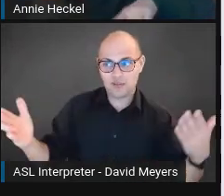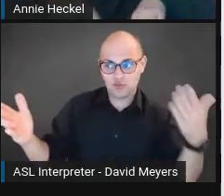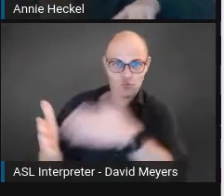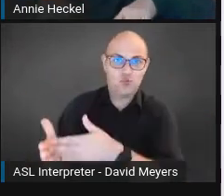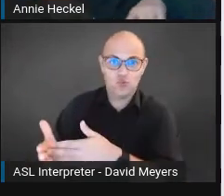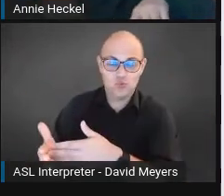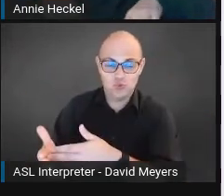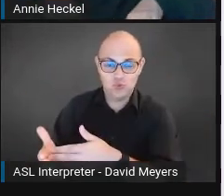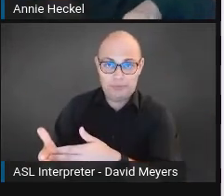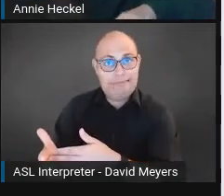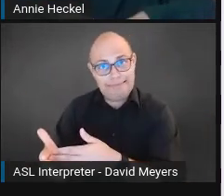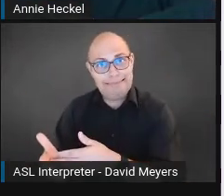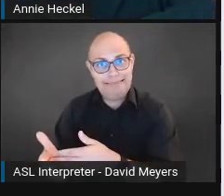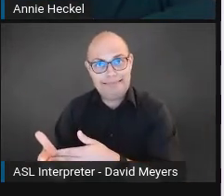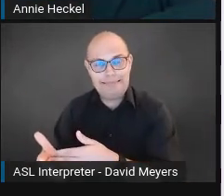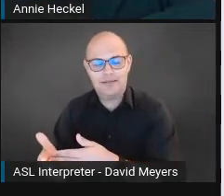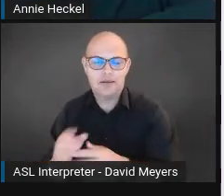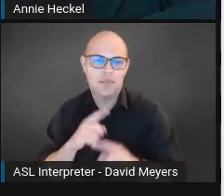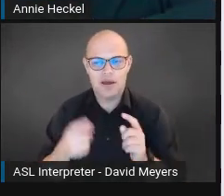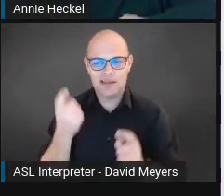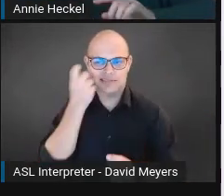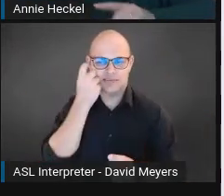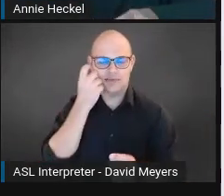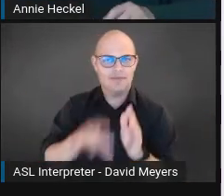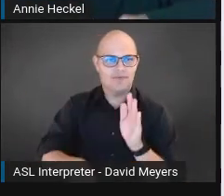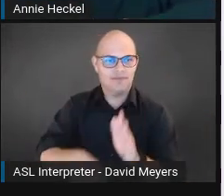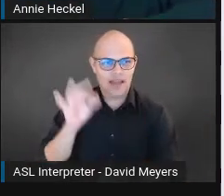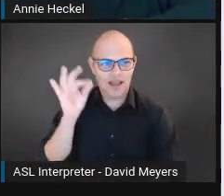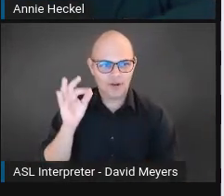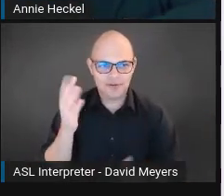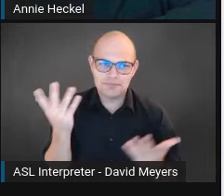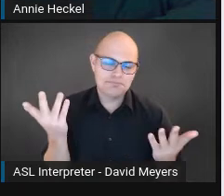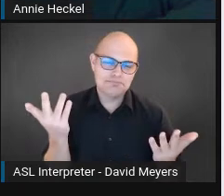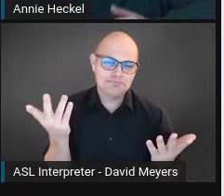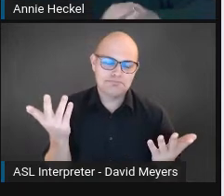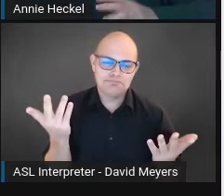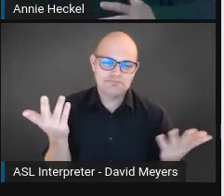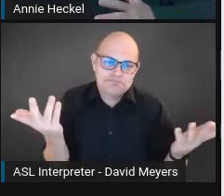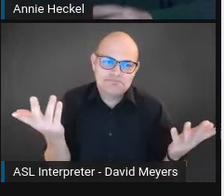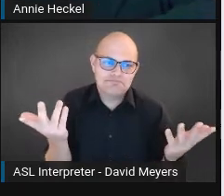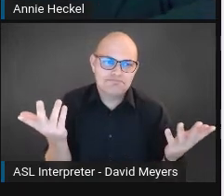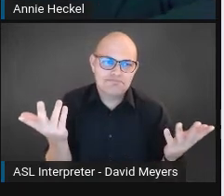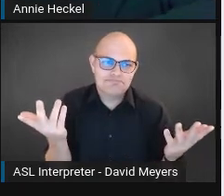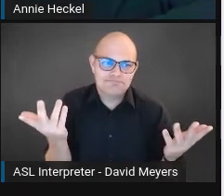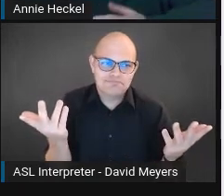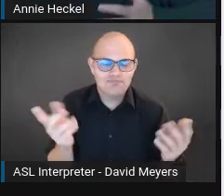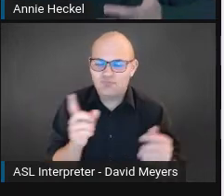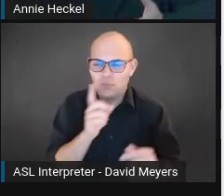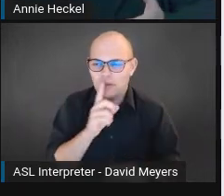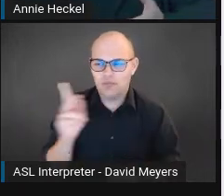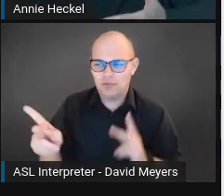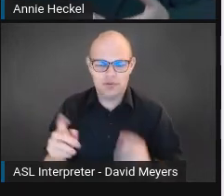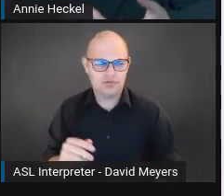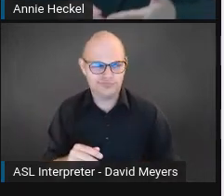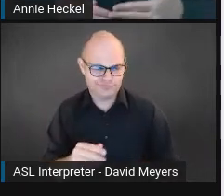from the studies that have been done recently, that doesn't have nearly as much of a positive effect as just reminding them, yes,